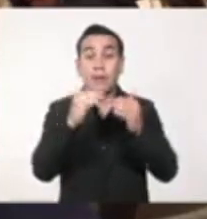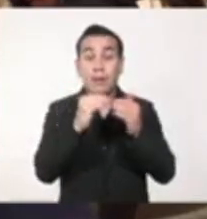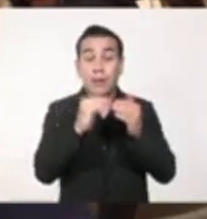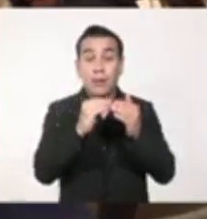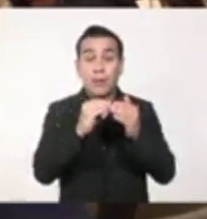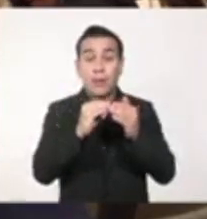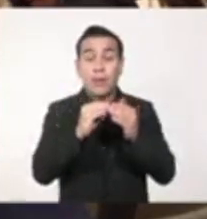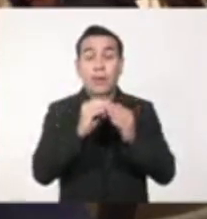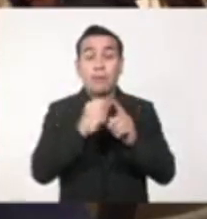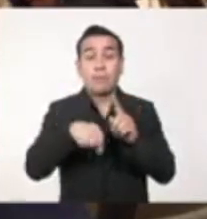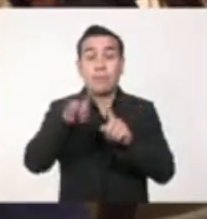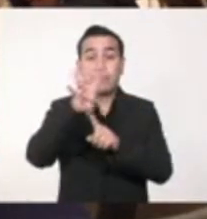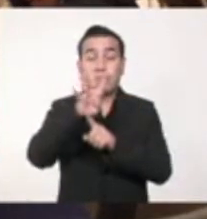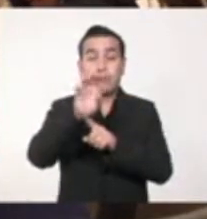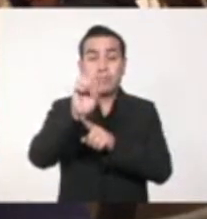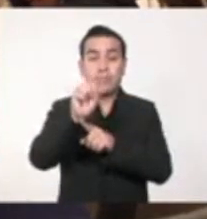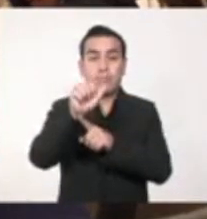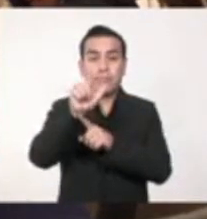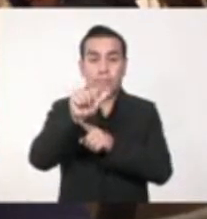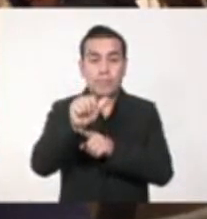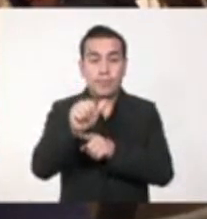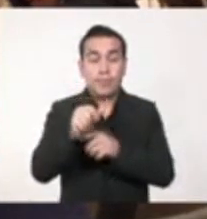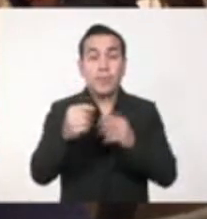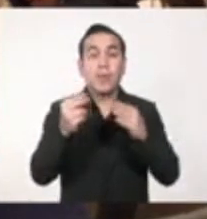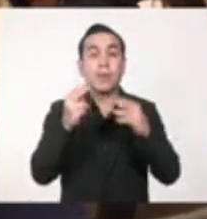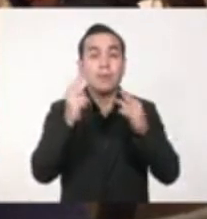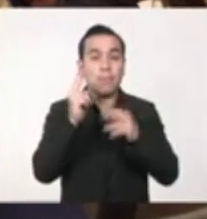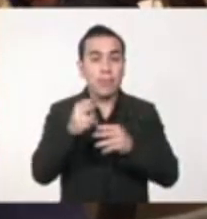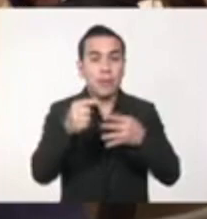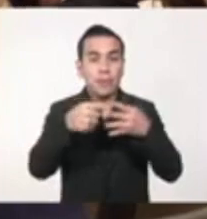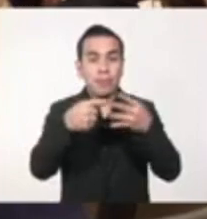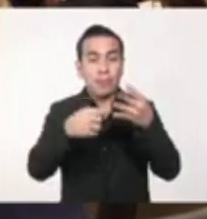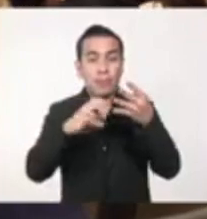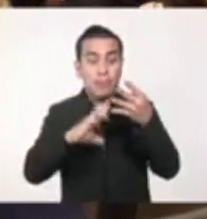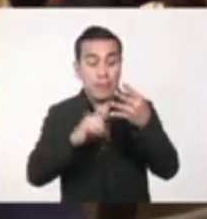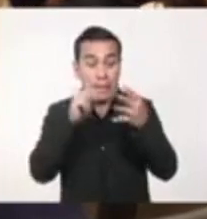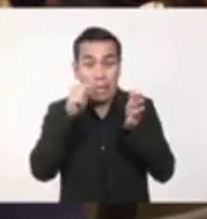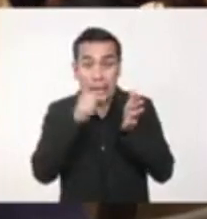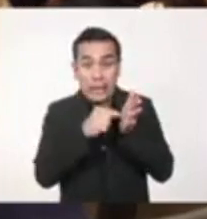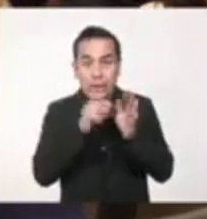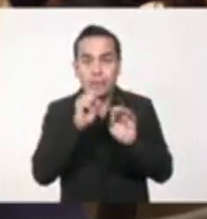constitution, but with eight more deputies.